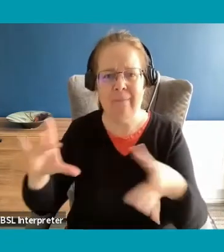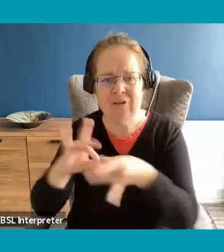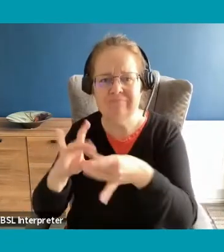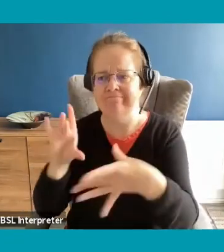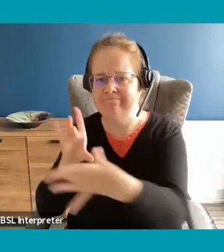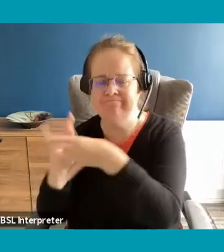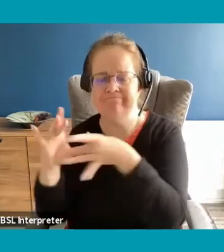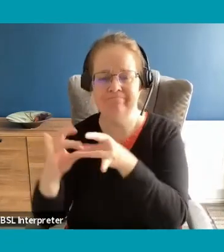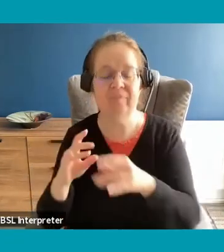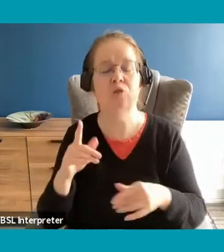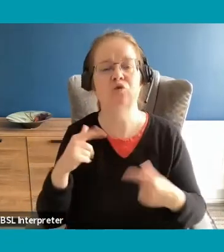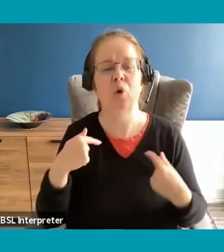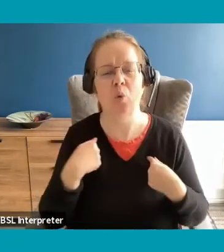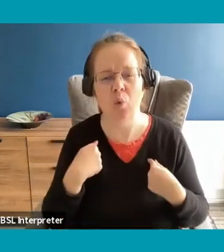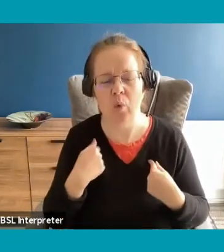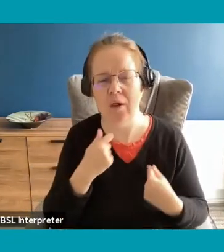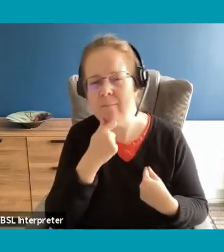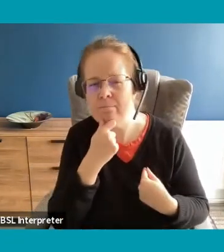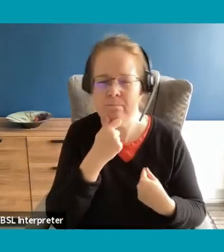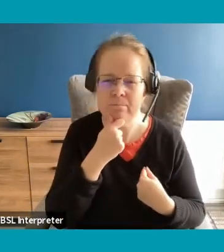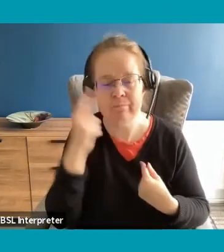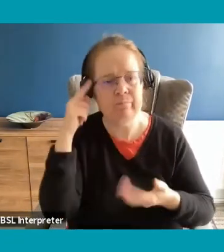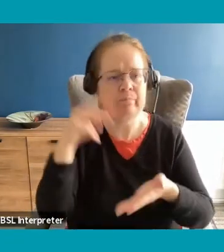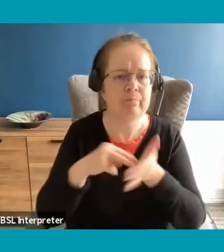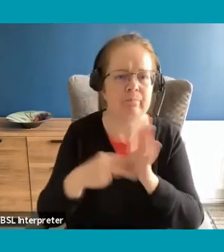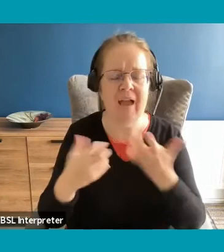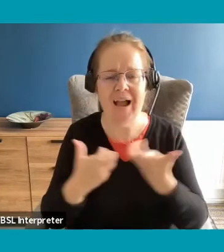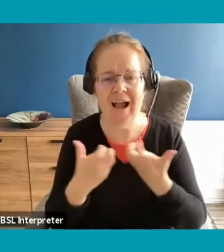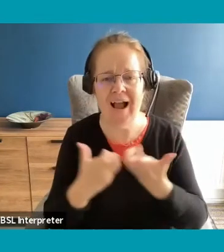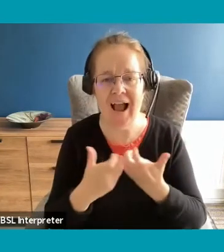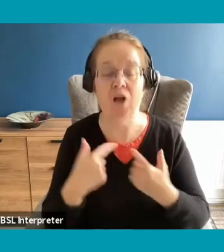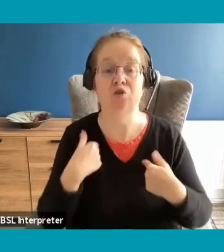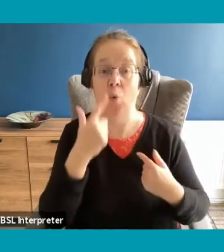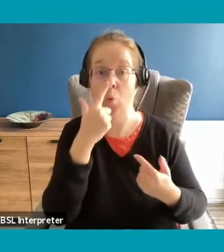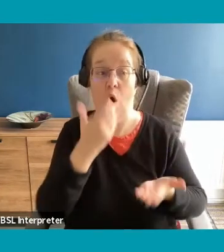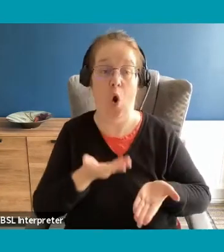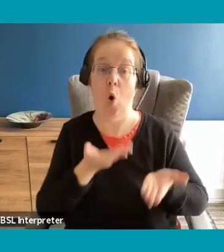By the time we were in a position to offer Kieran a role which we did in